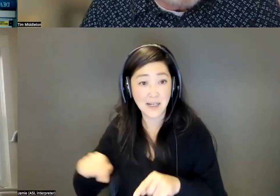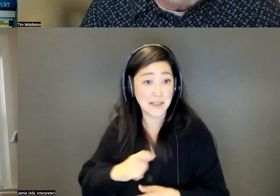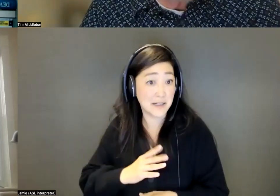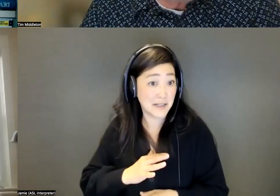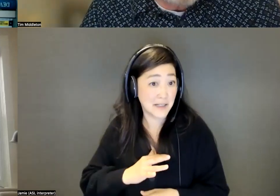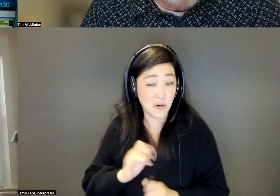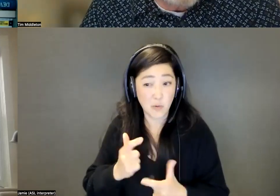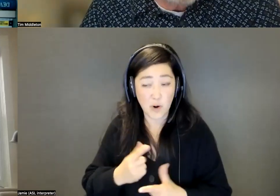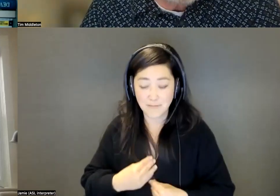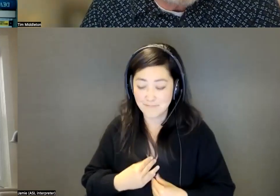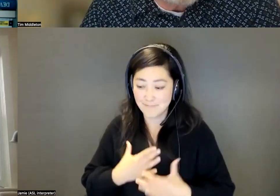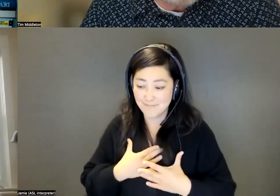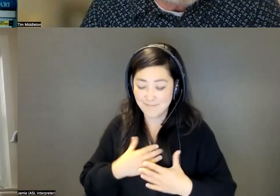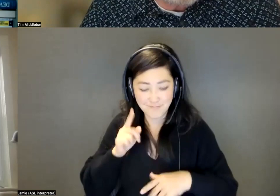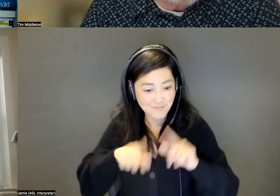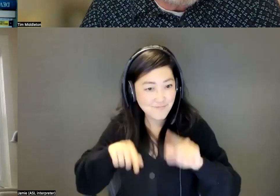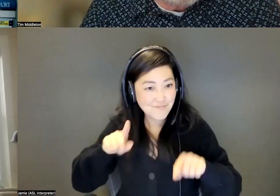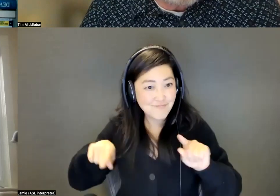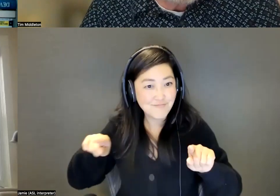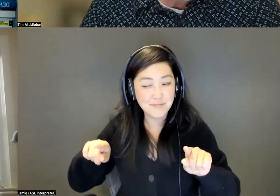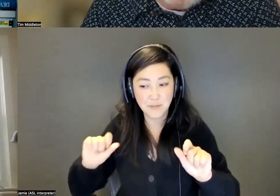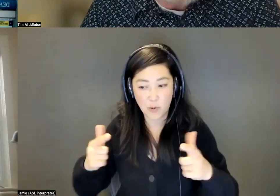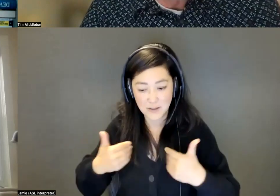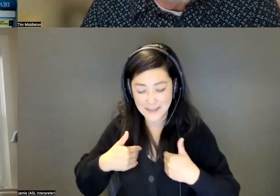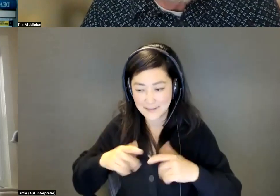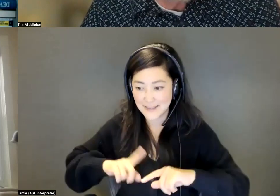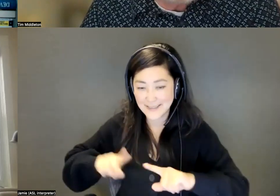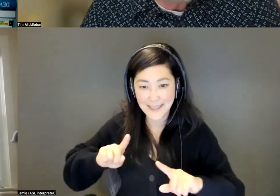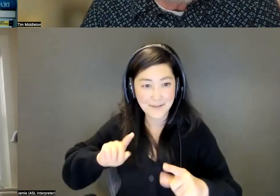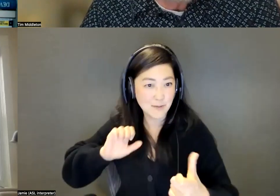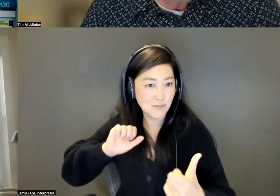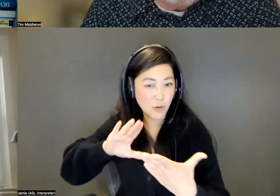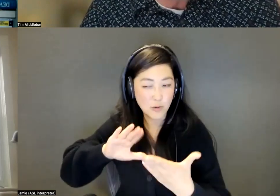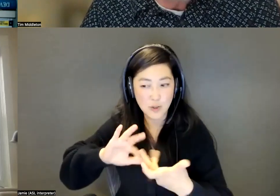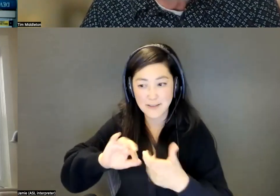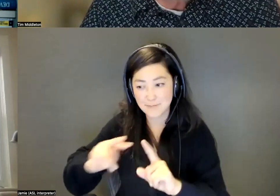come up with great ways of using it that I won't see. You know, I mean,